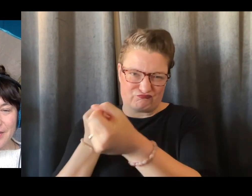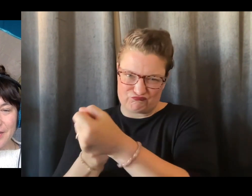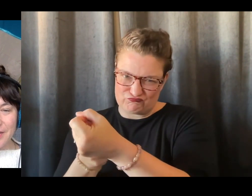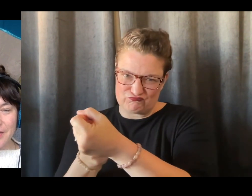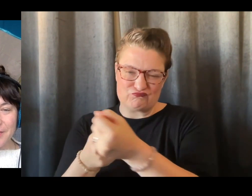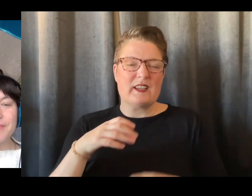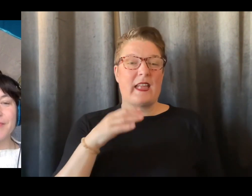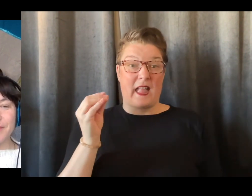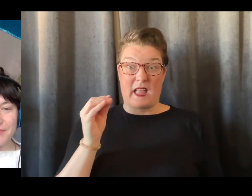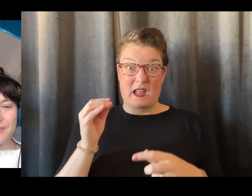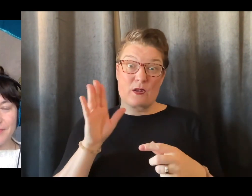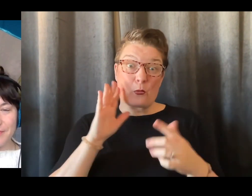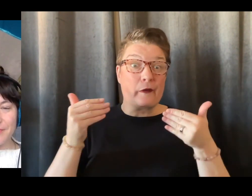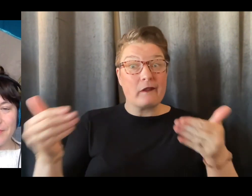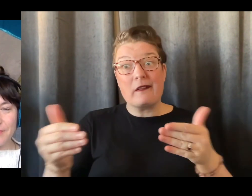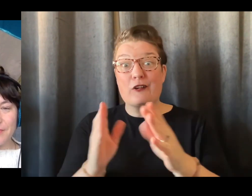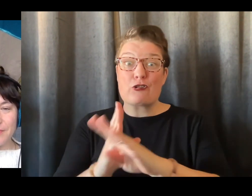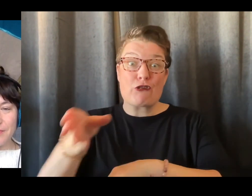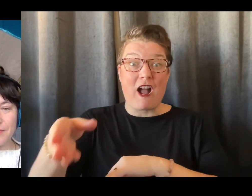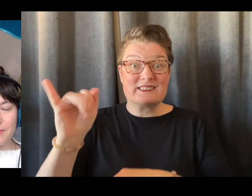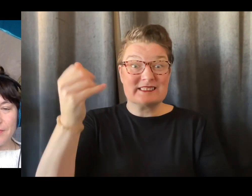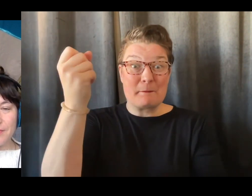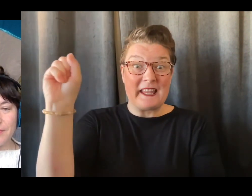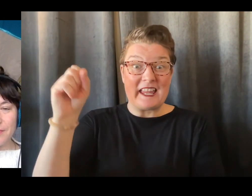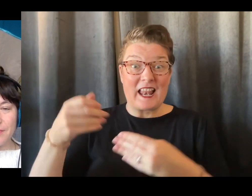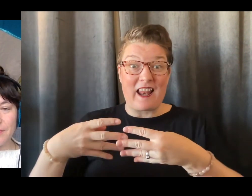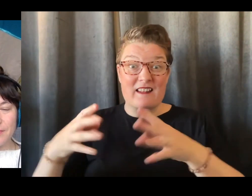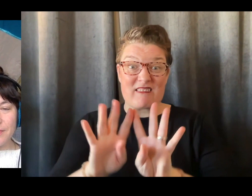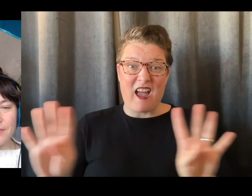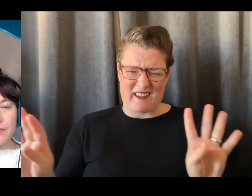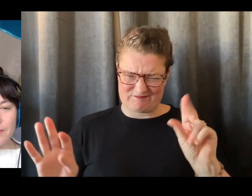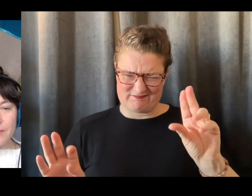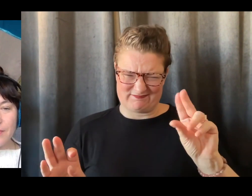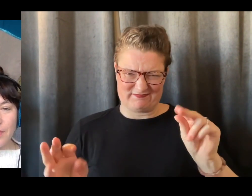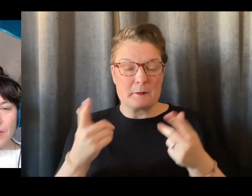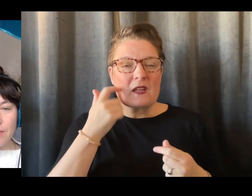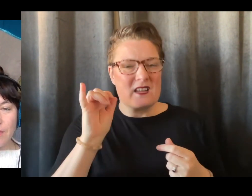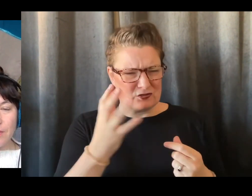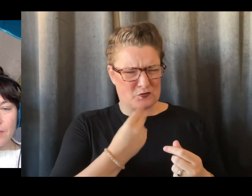Jna: And so when it came to this invitation to be part of this planner, I